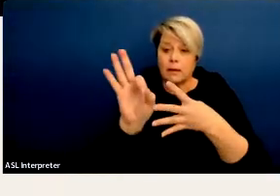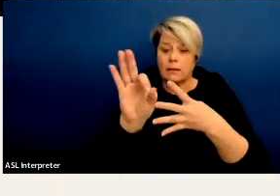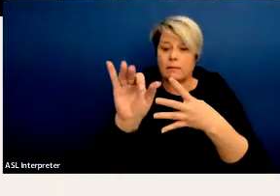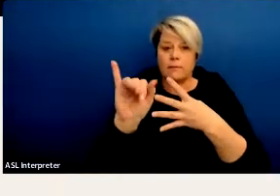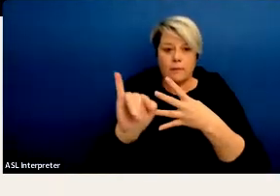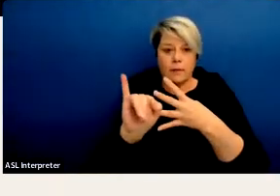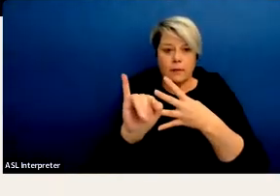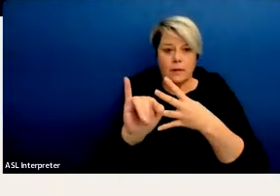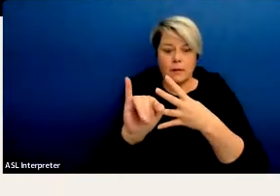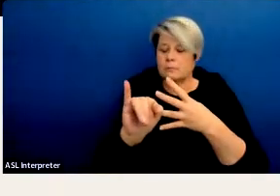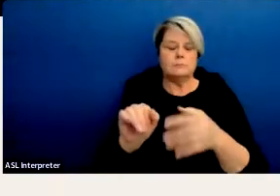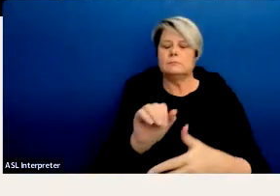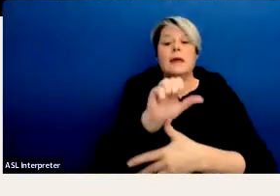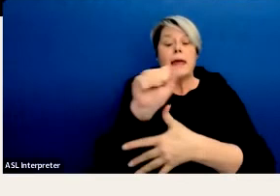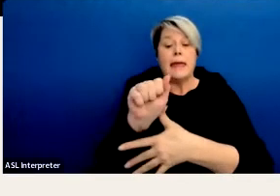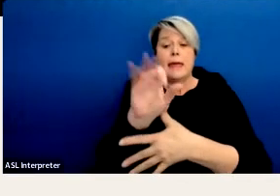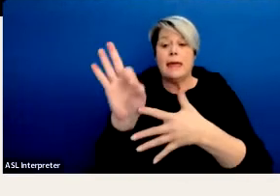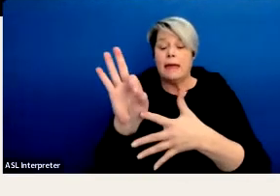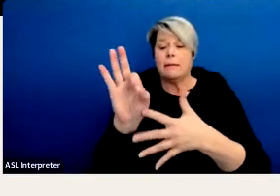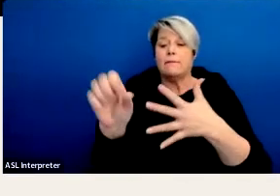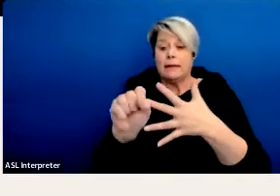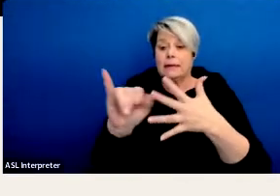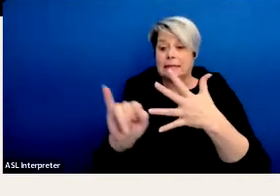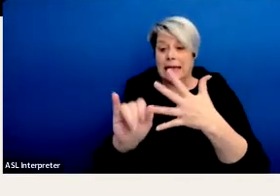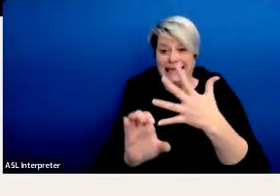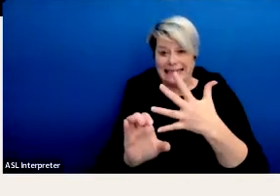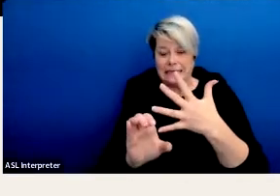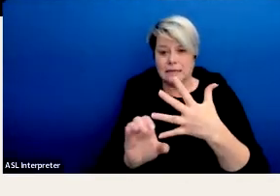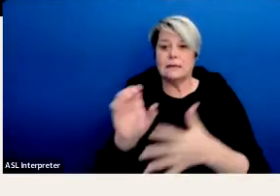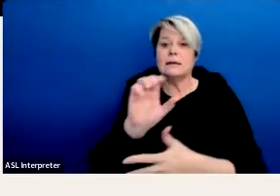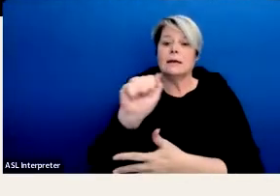systems information center. We R-FRP to it as AFSIC,